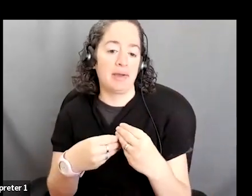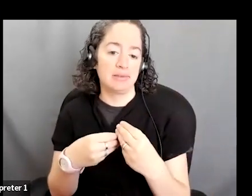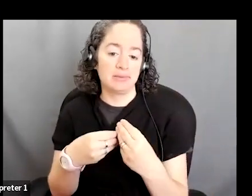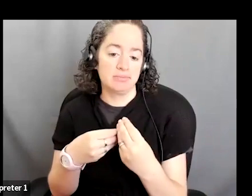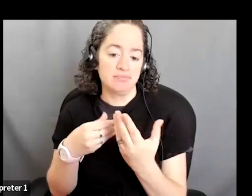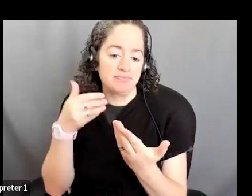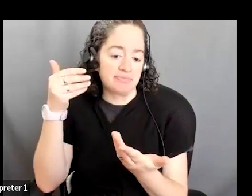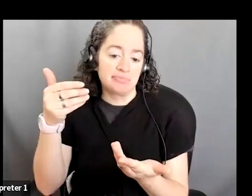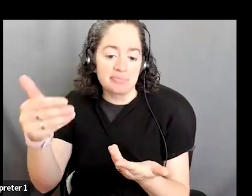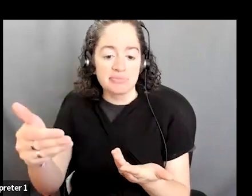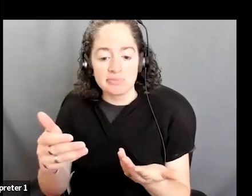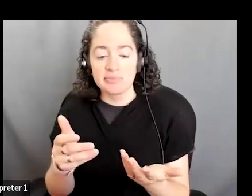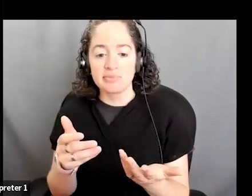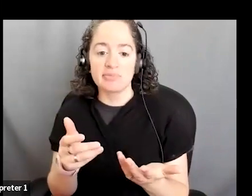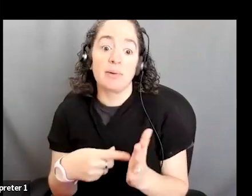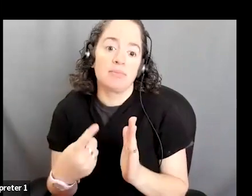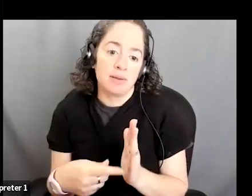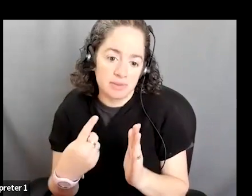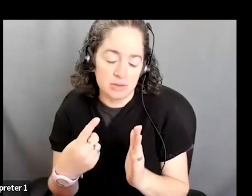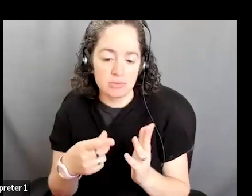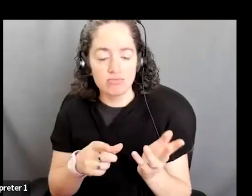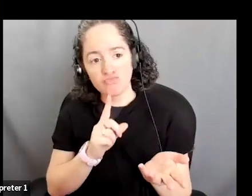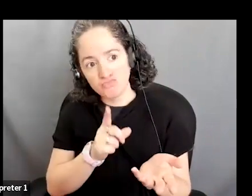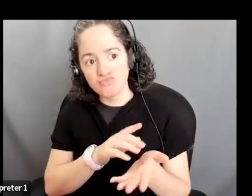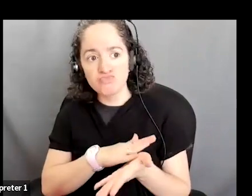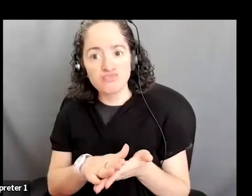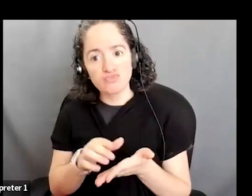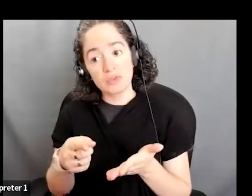It is nice that the form providers have that field available,